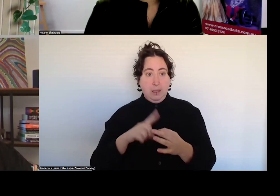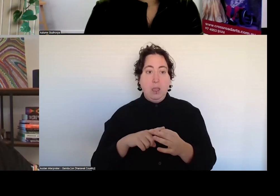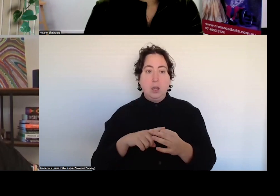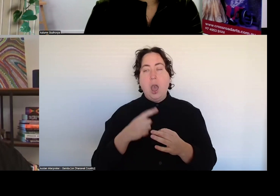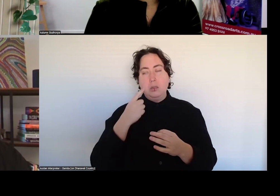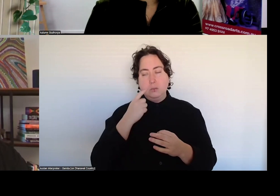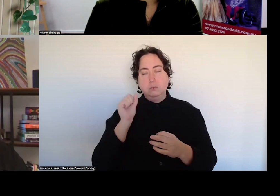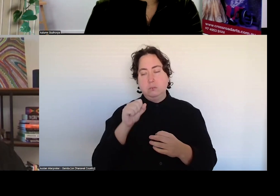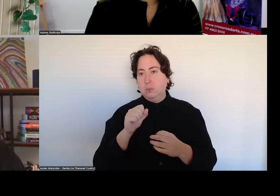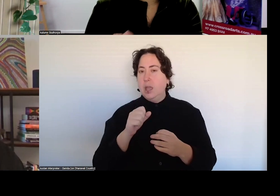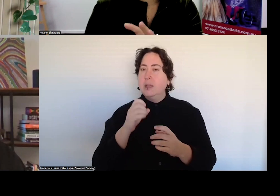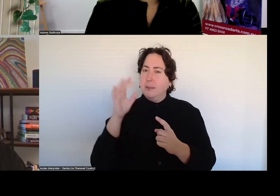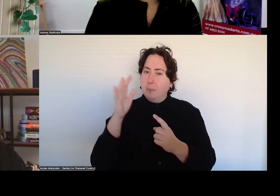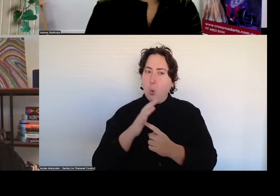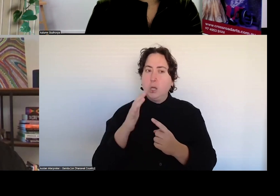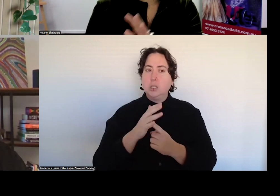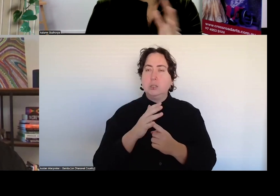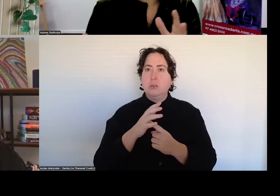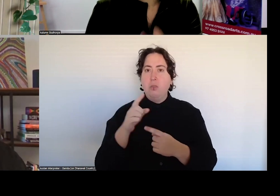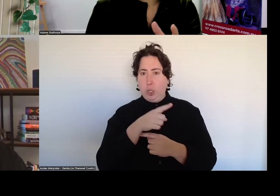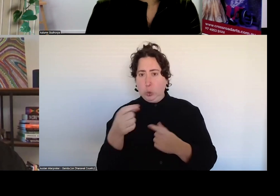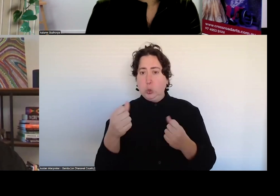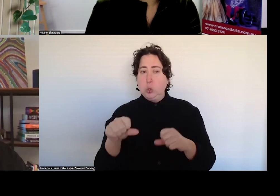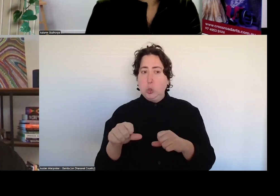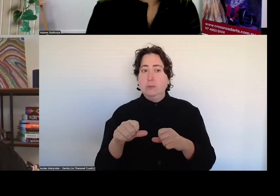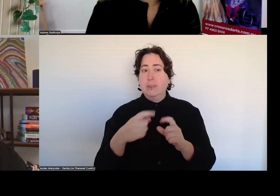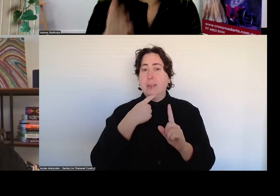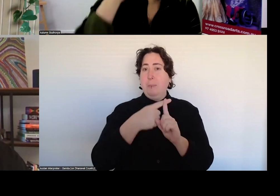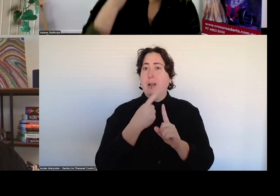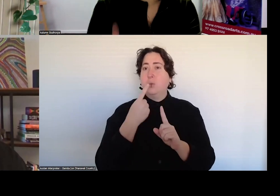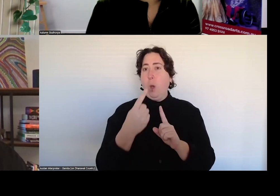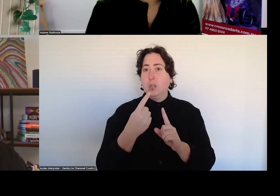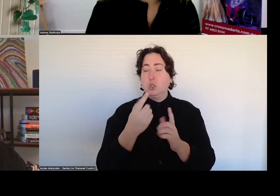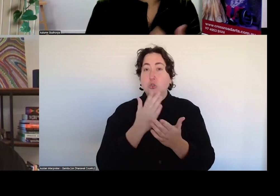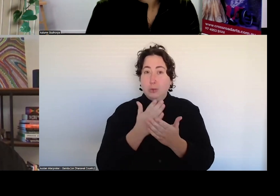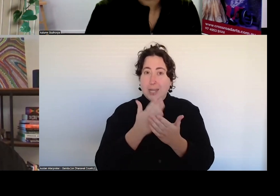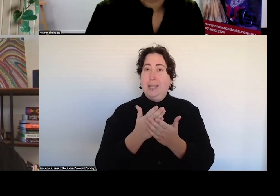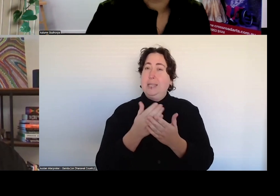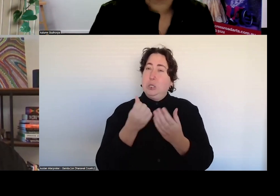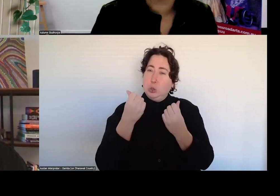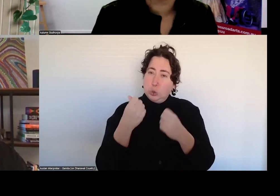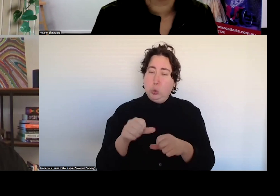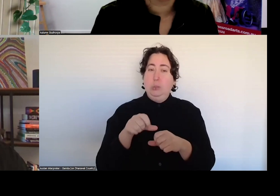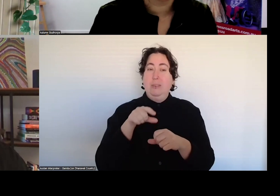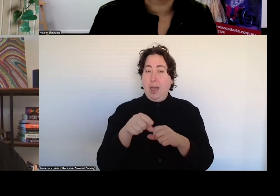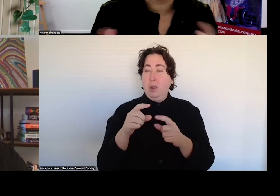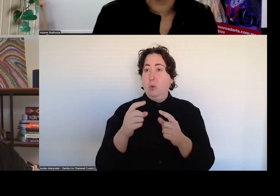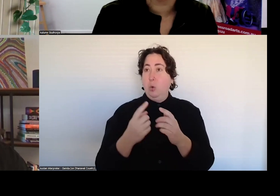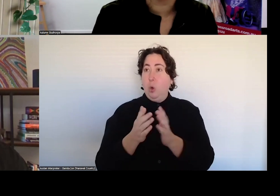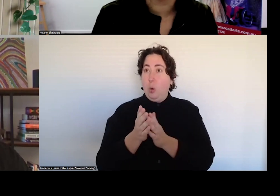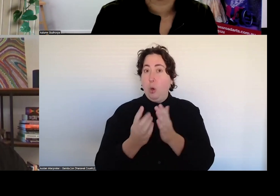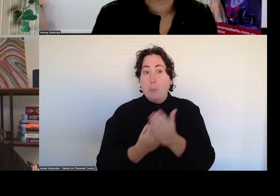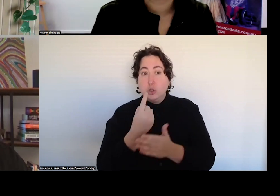to use the Plus1 leverage the opportunity, people are motivated when you say double your dollar,